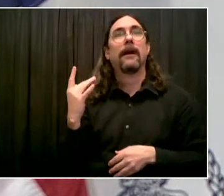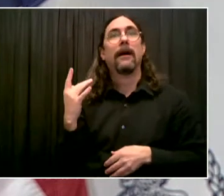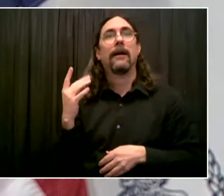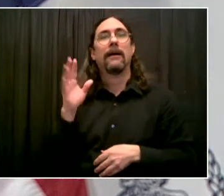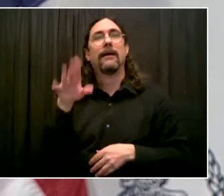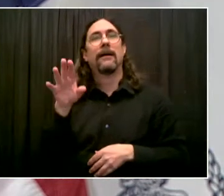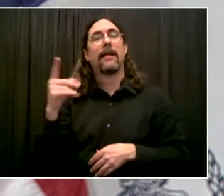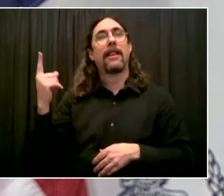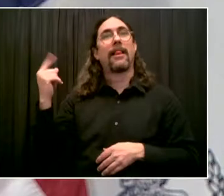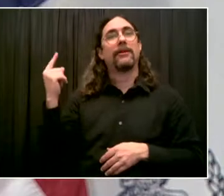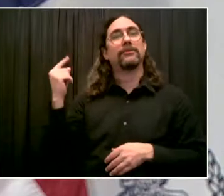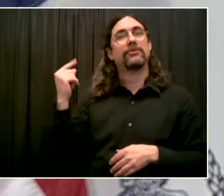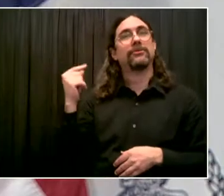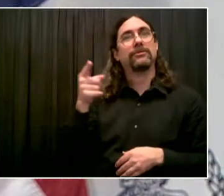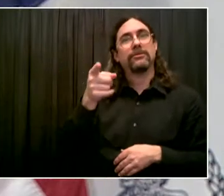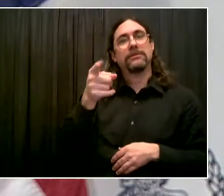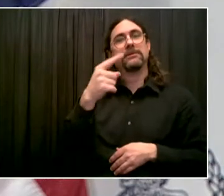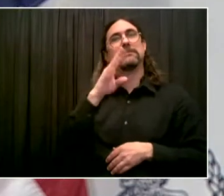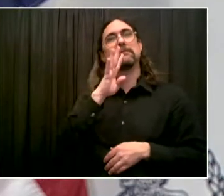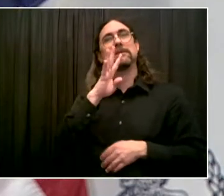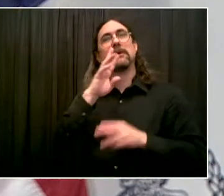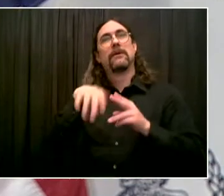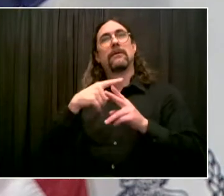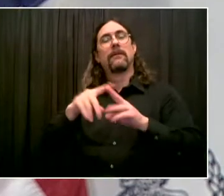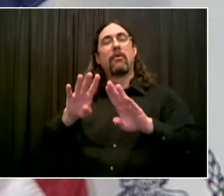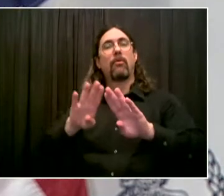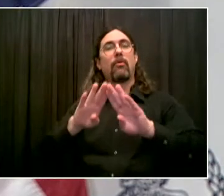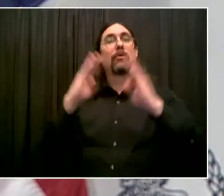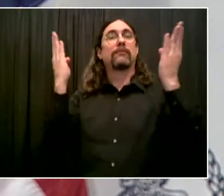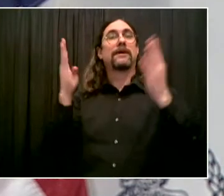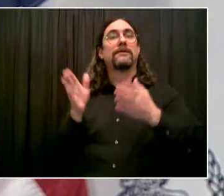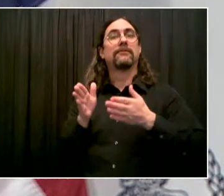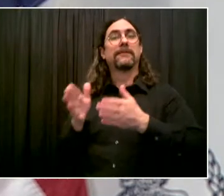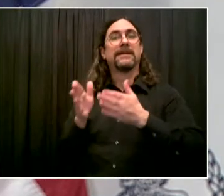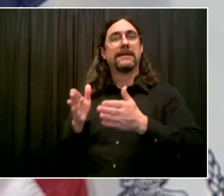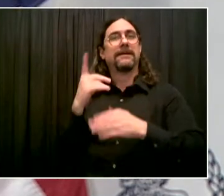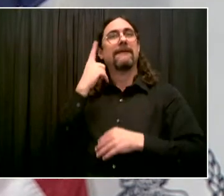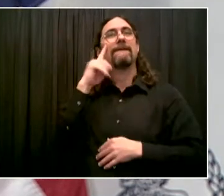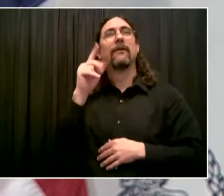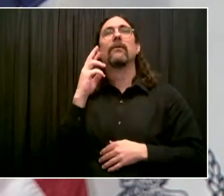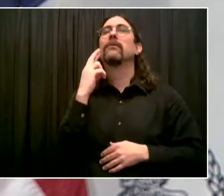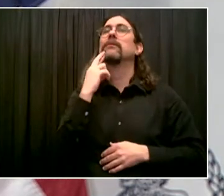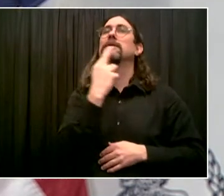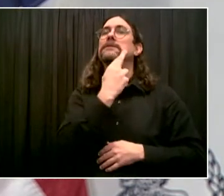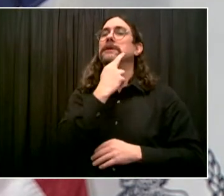PERMANANENT. SINCE THEN D.O.T IS CONDUCTED MULTIPLE COMMUNITY WORKSHOP SOME OF